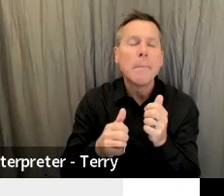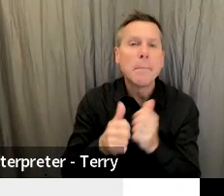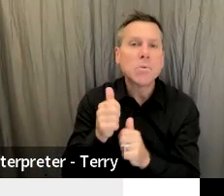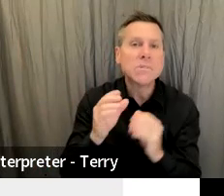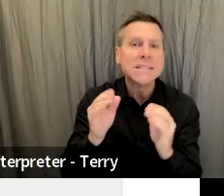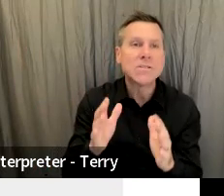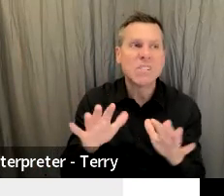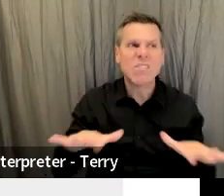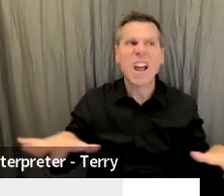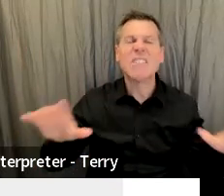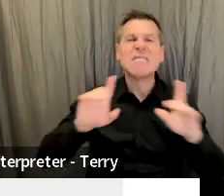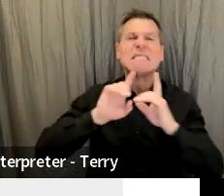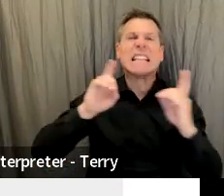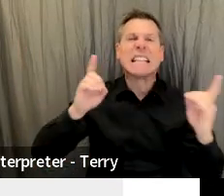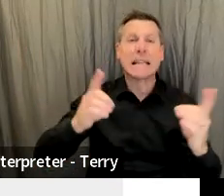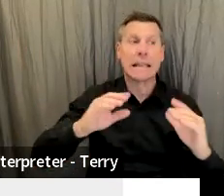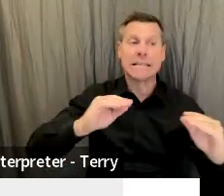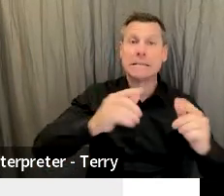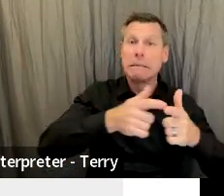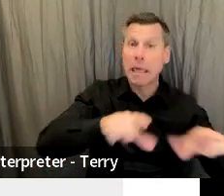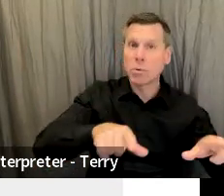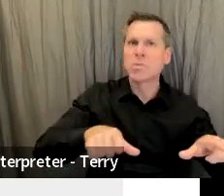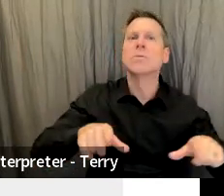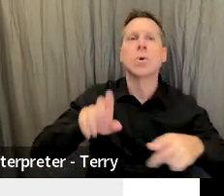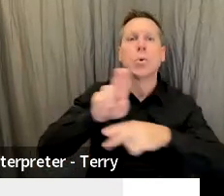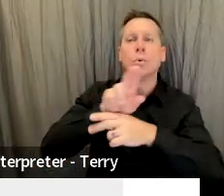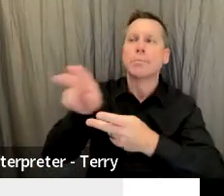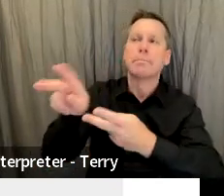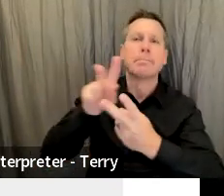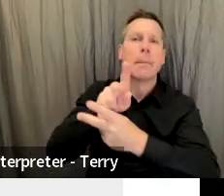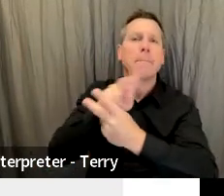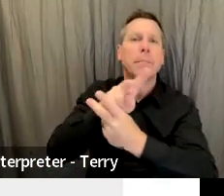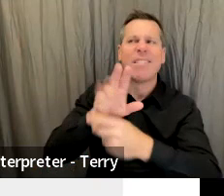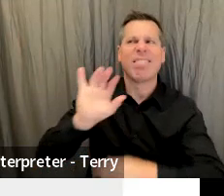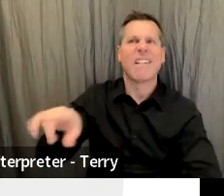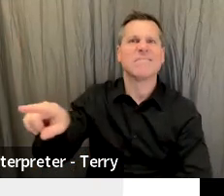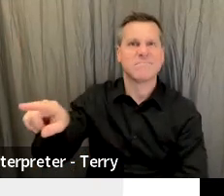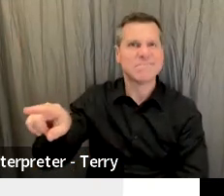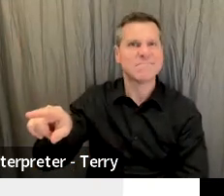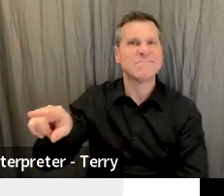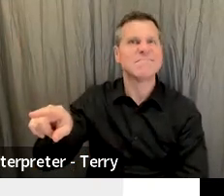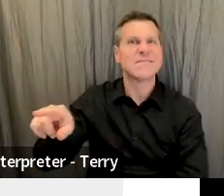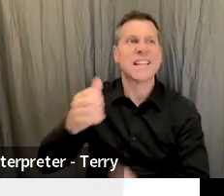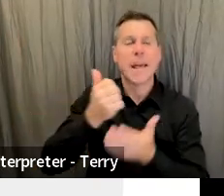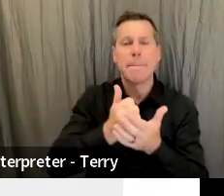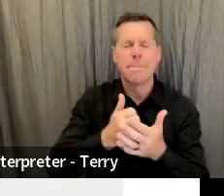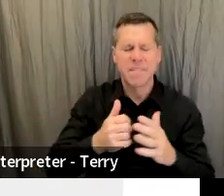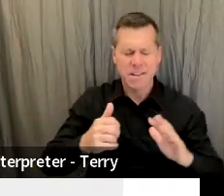in our district that teach linguistics anyway. So I have this perspective